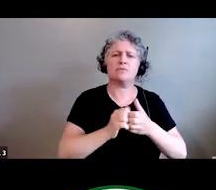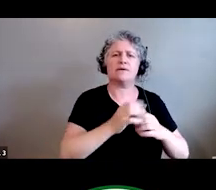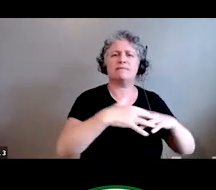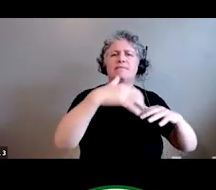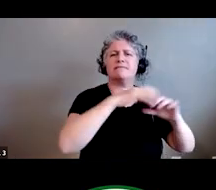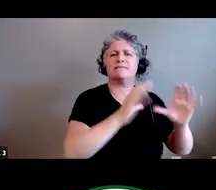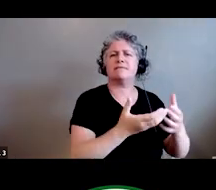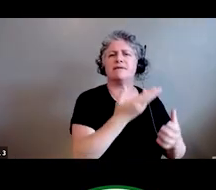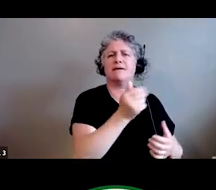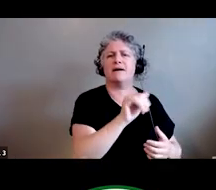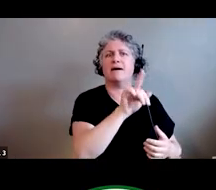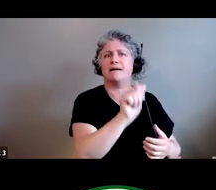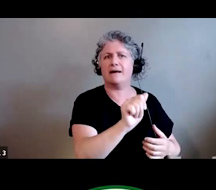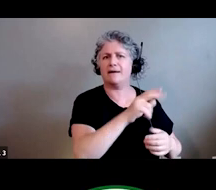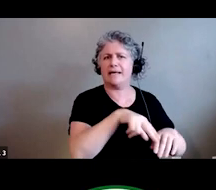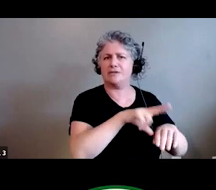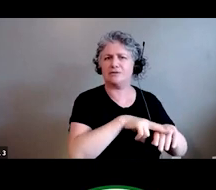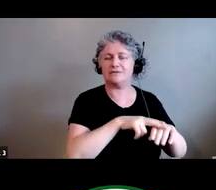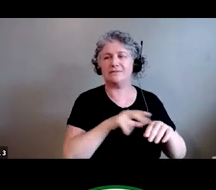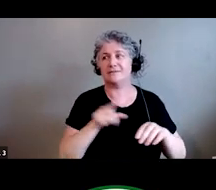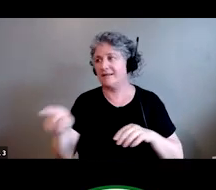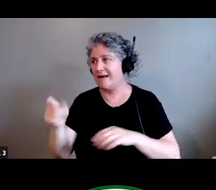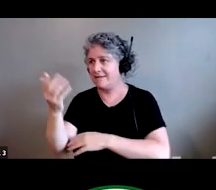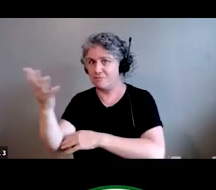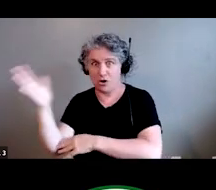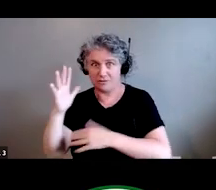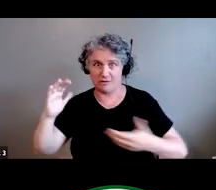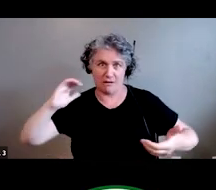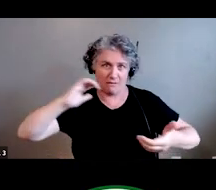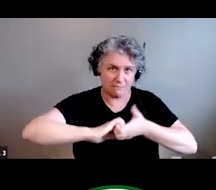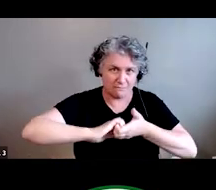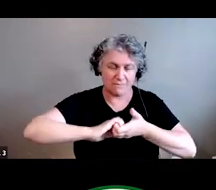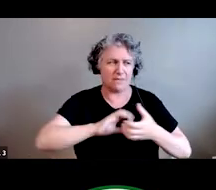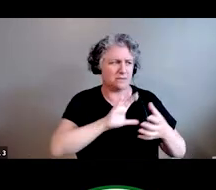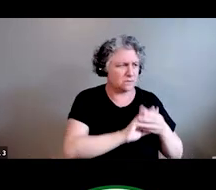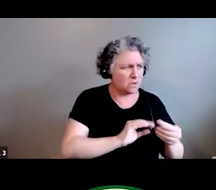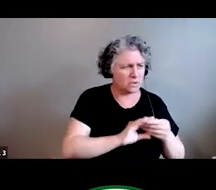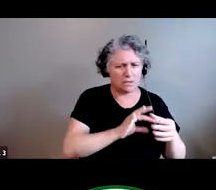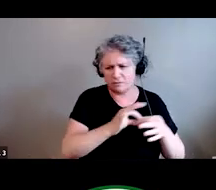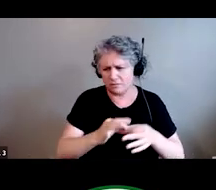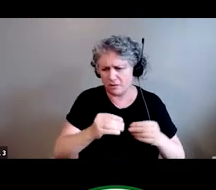land of the Hyde of people. The boardwalk demonstrated here has traction materials across its entire length.